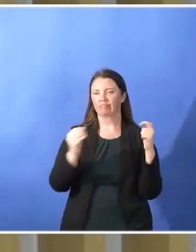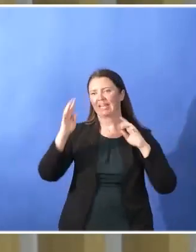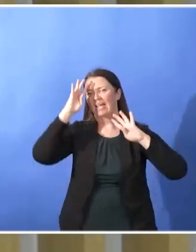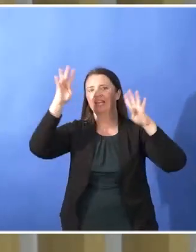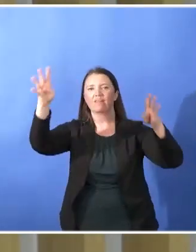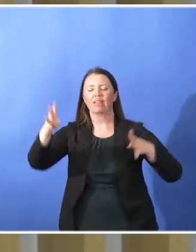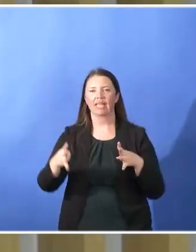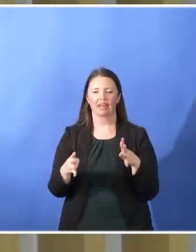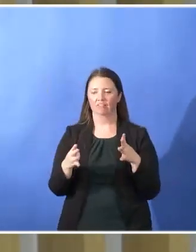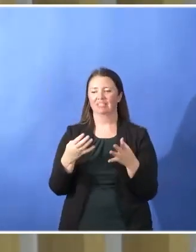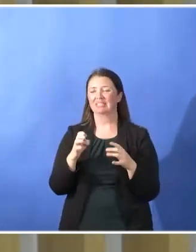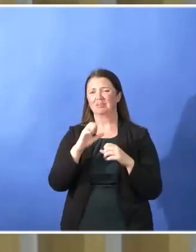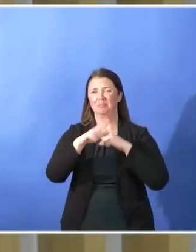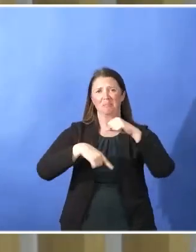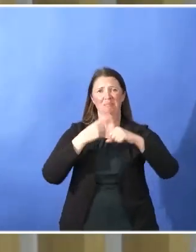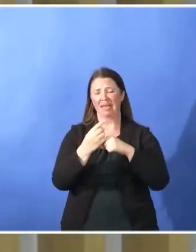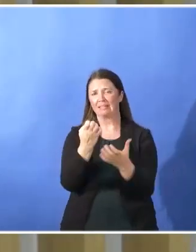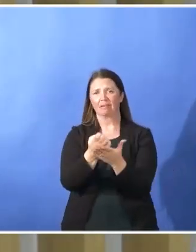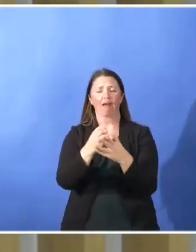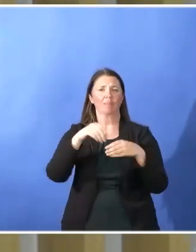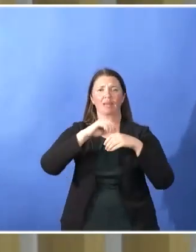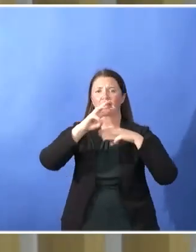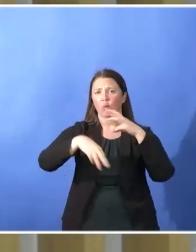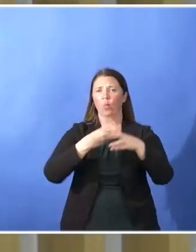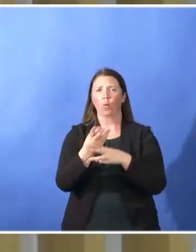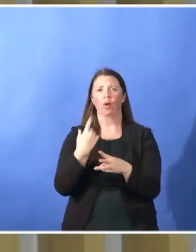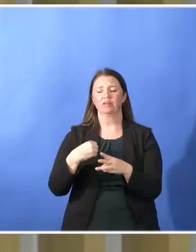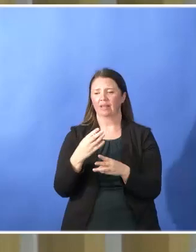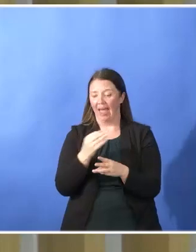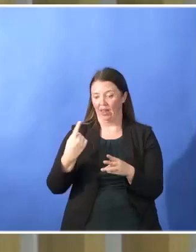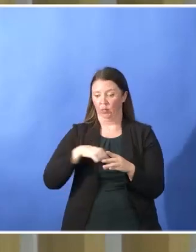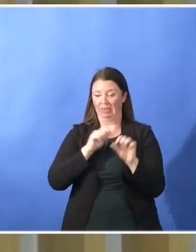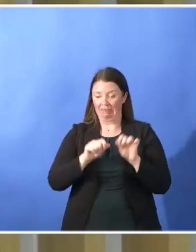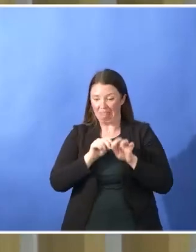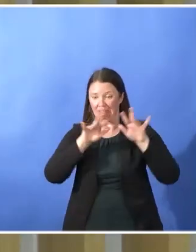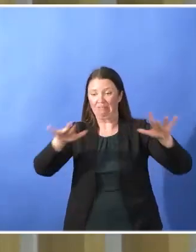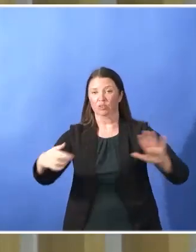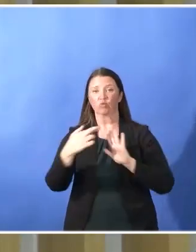IT HAS COMPELLING NATURAL INCENTIVES FOR COMPLIANCE. THERE IS BIPARTISAN SUPPORT TO LEAD ON AN ISSUE THAT HAS THE